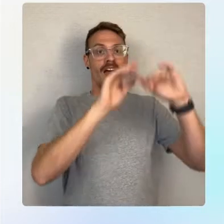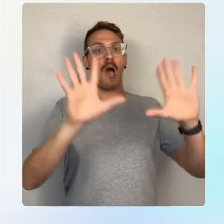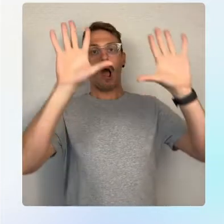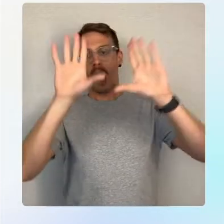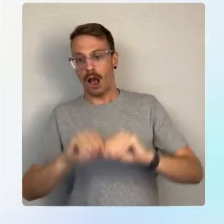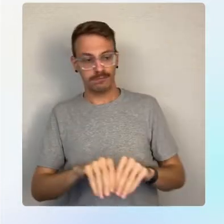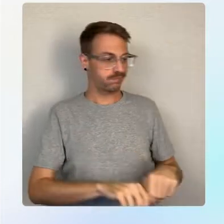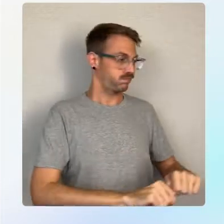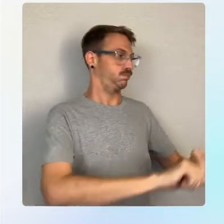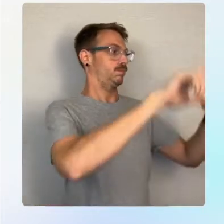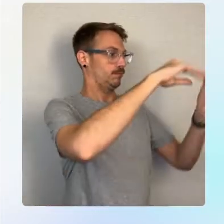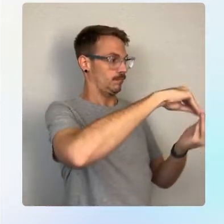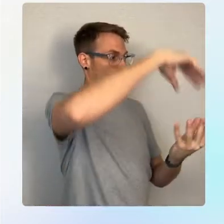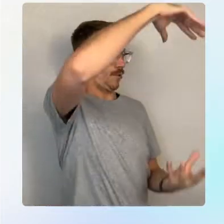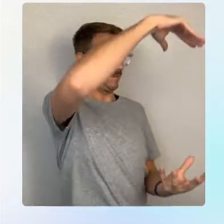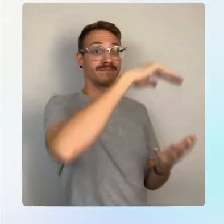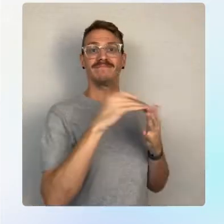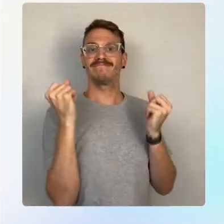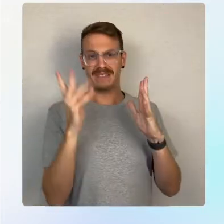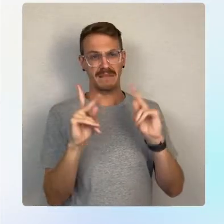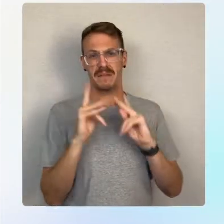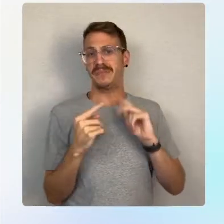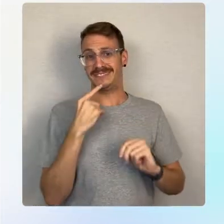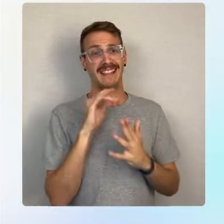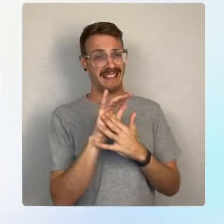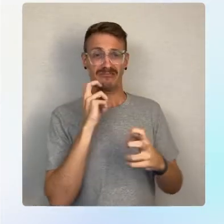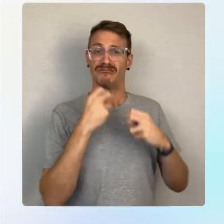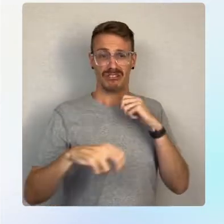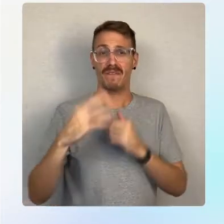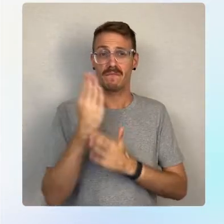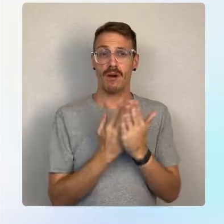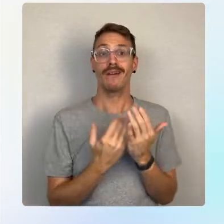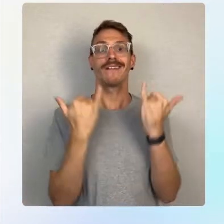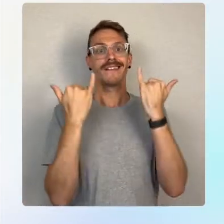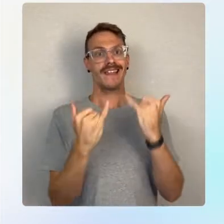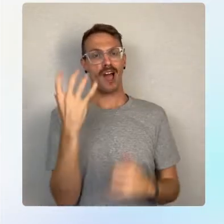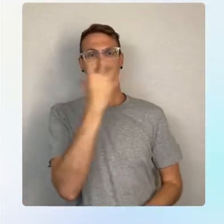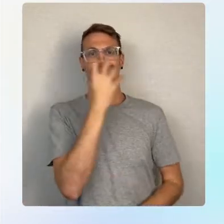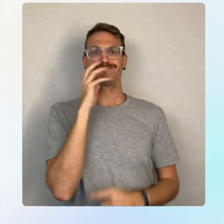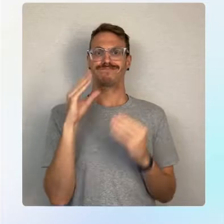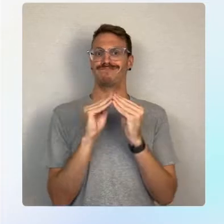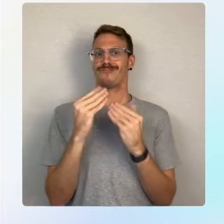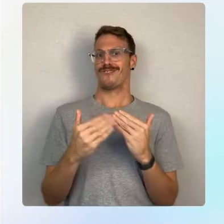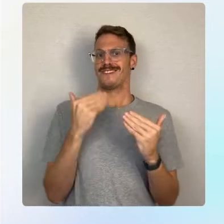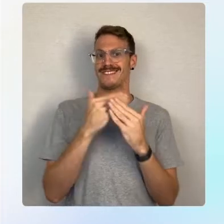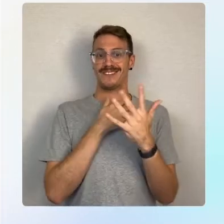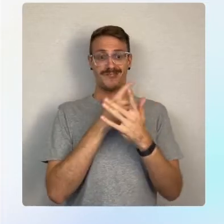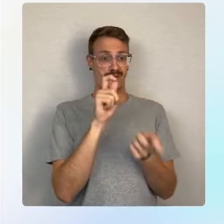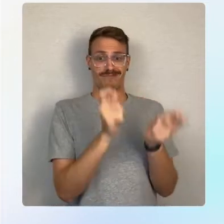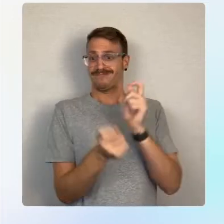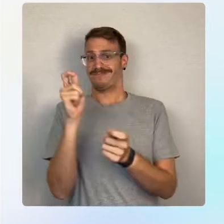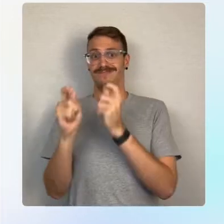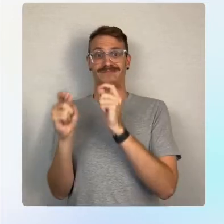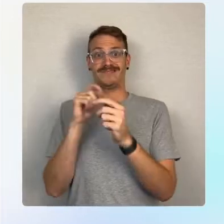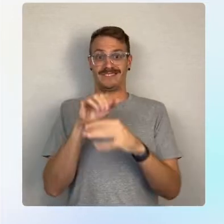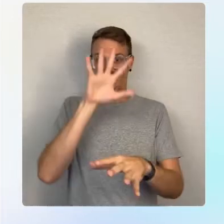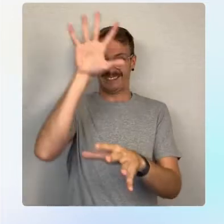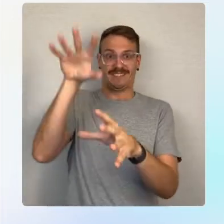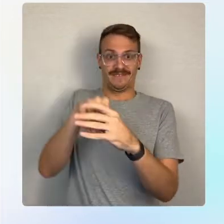Many of you told us that this was challenging, but now it'll be much easier to edit your avatar in apps that deep link into our editor.